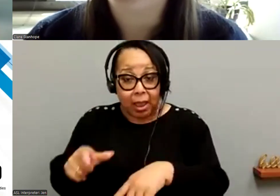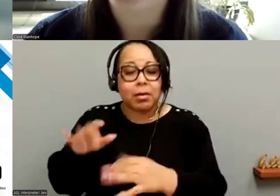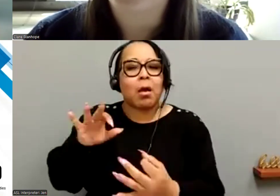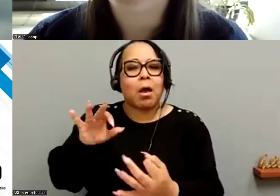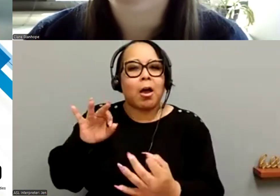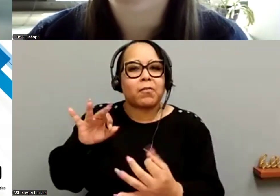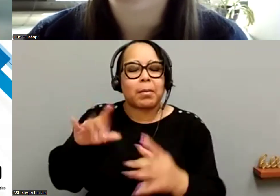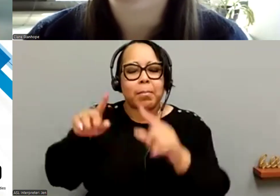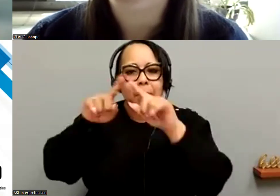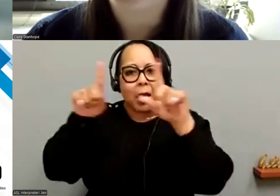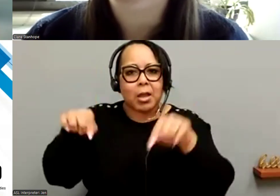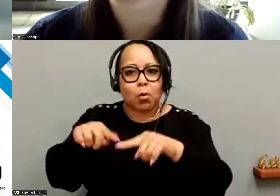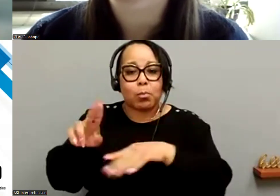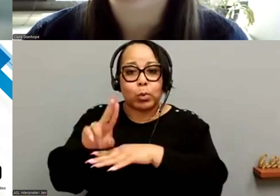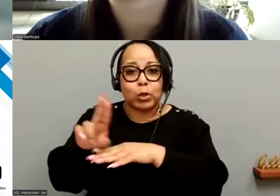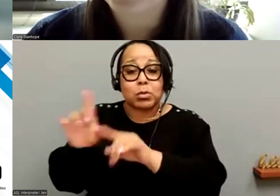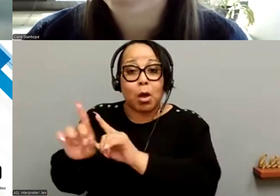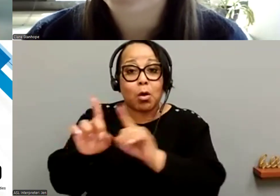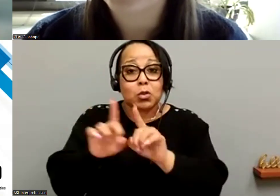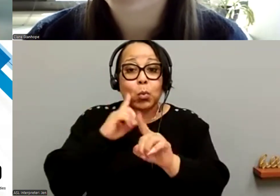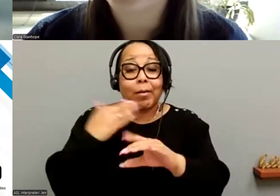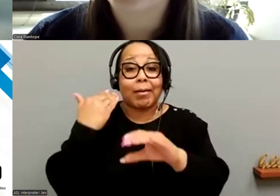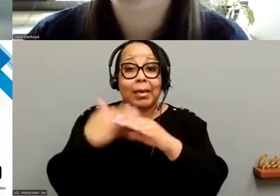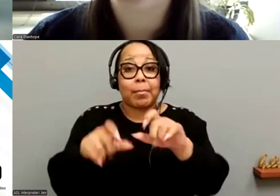13:39:15 can use. We will also be 13:39:18 e-mailing it out to everyone who